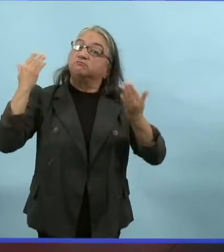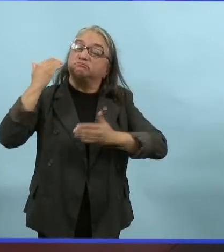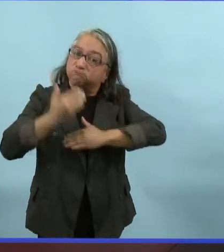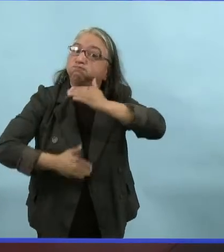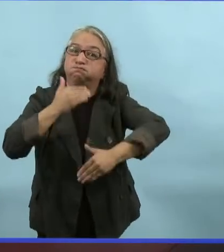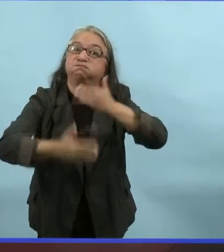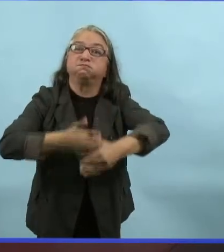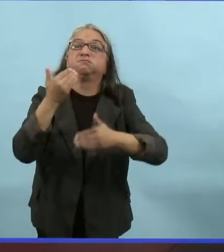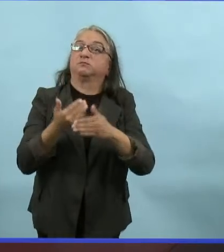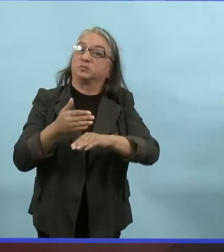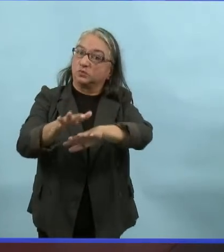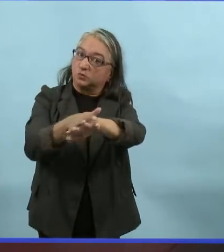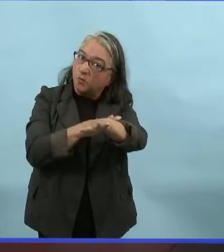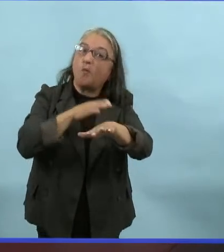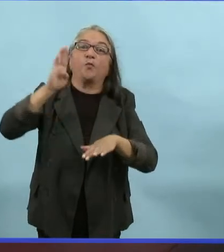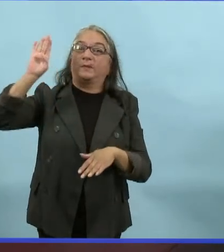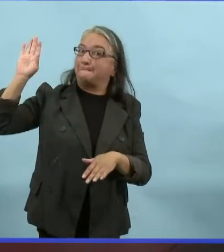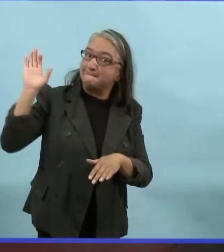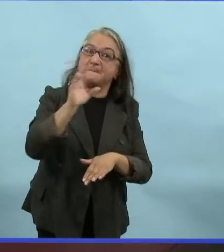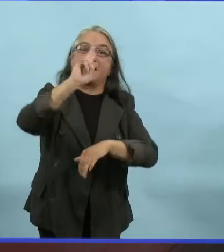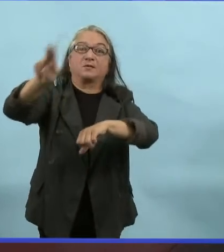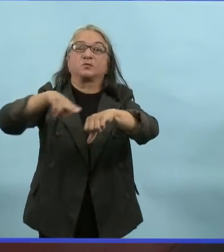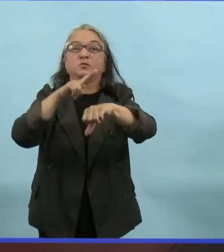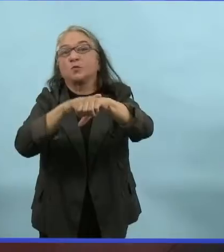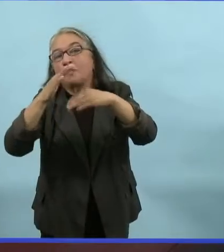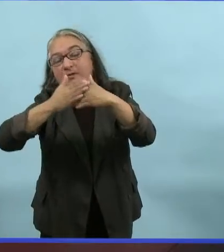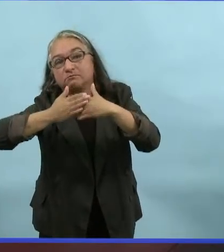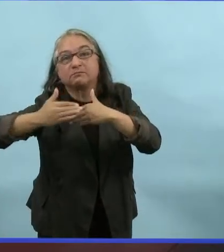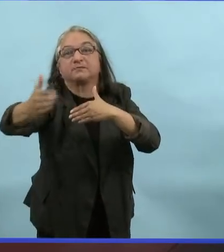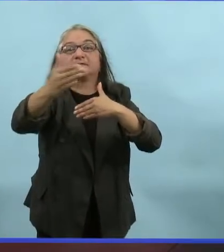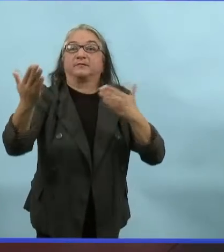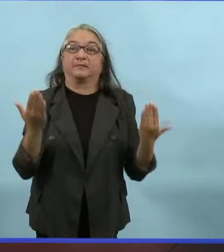Manitobans are hesitant to get vaccinated if you have questions please contact your